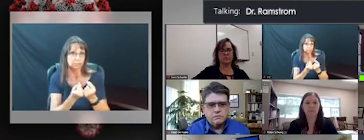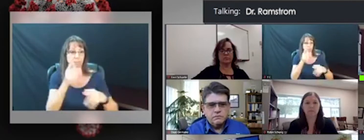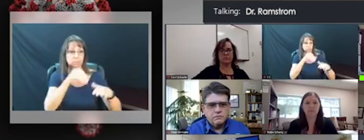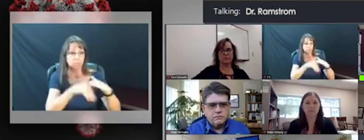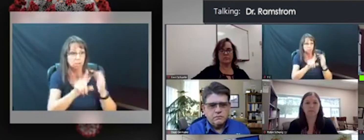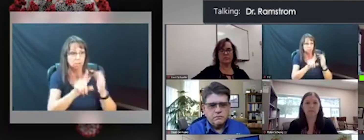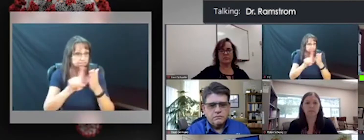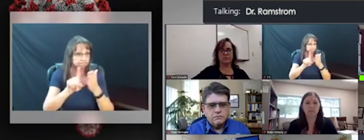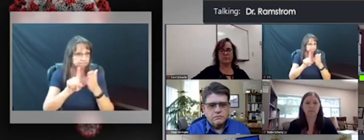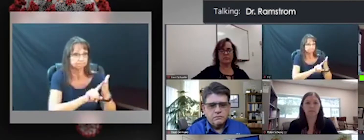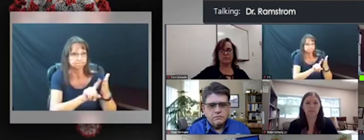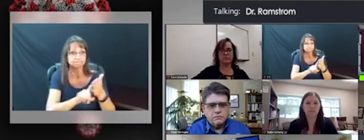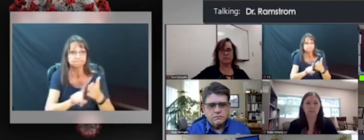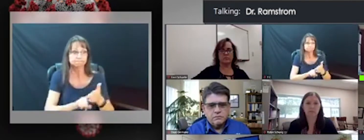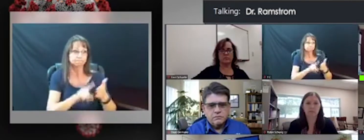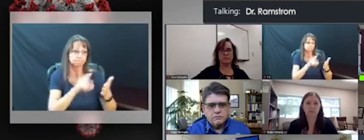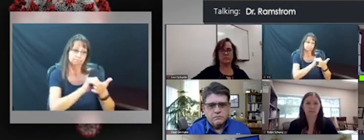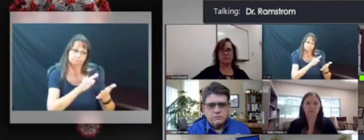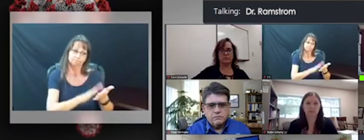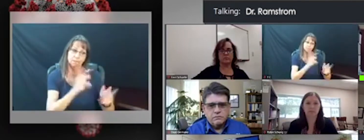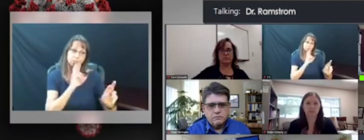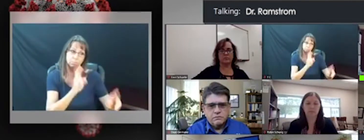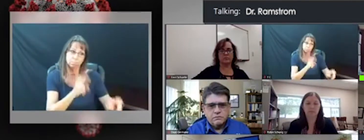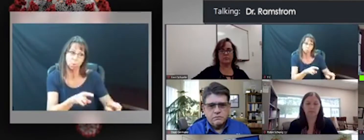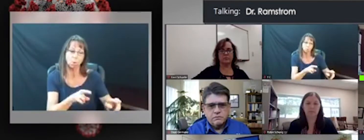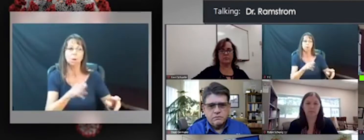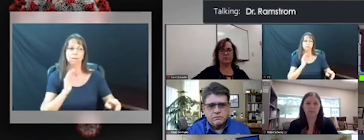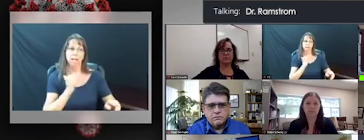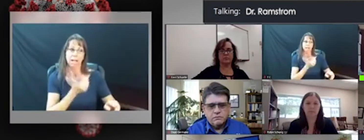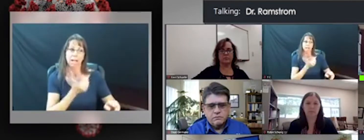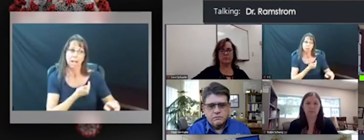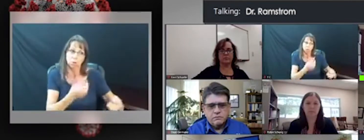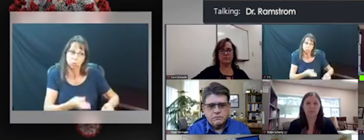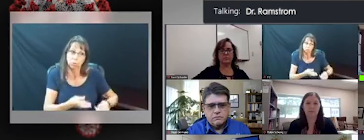how they can improve their processes. We have daily phone calls with them.